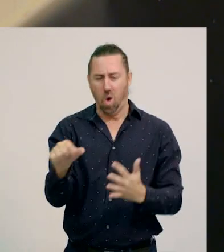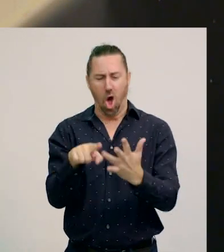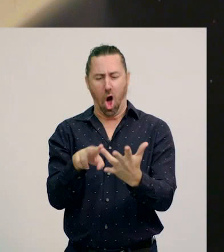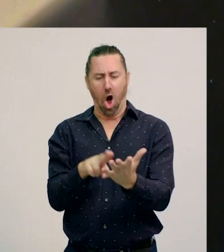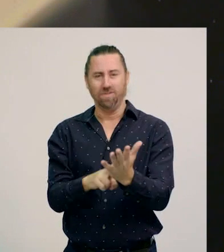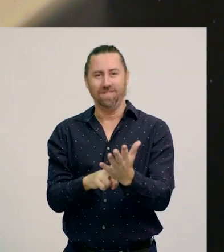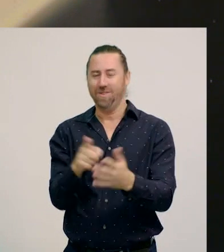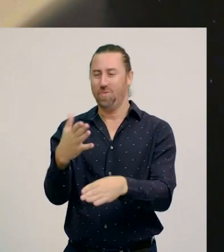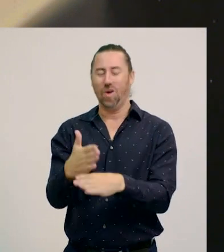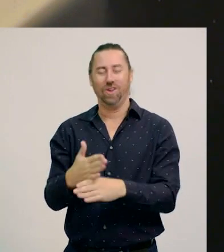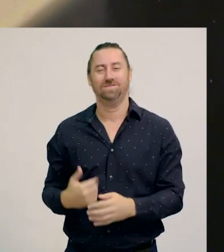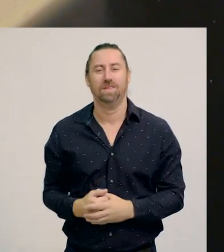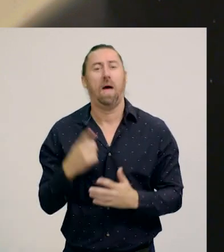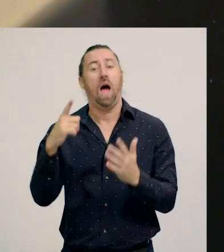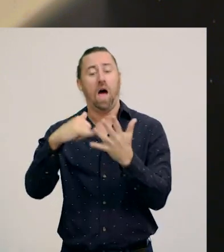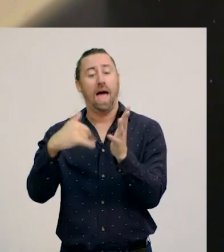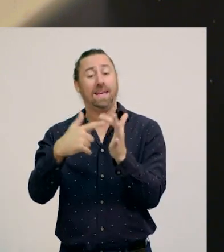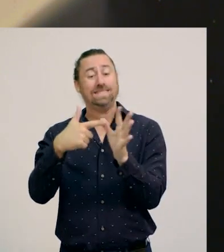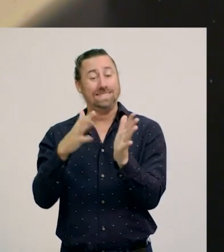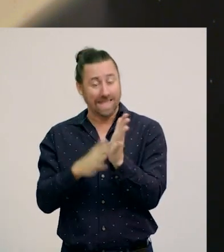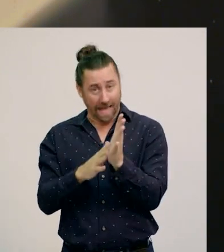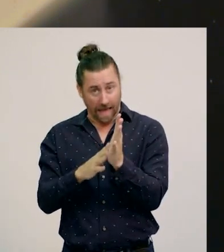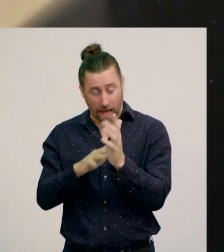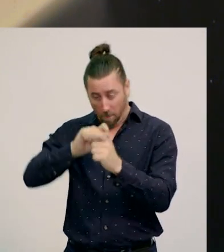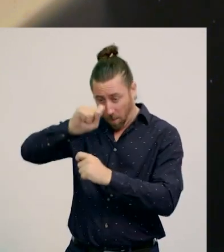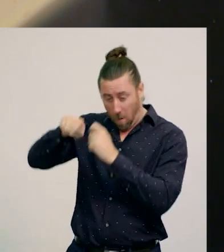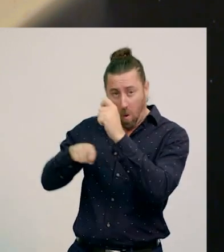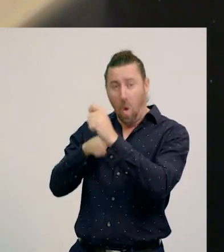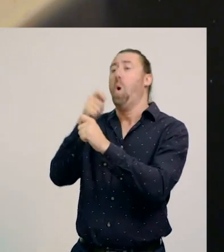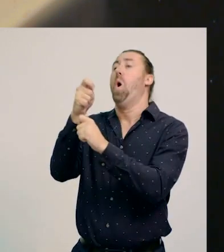The steam is then cooled and condensed back into liquid water.